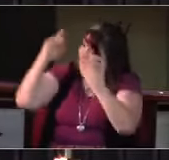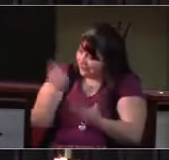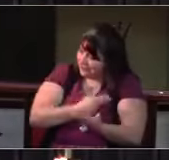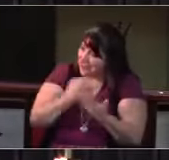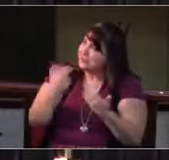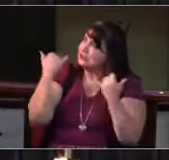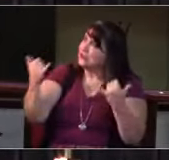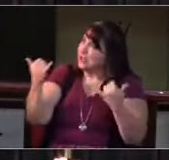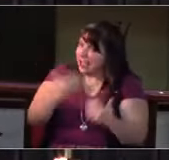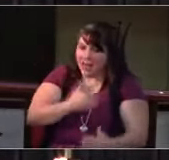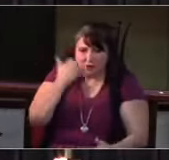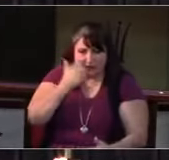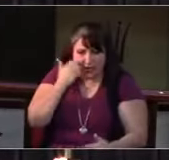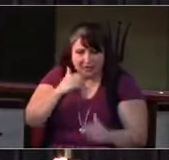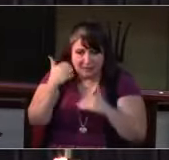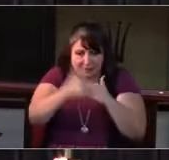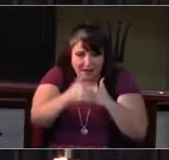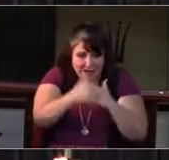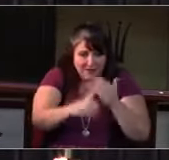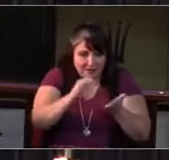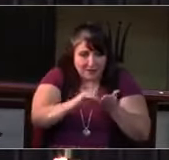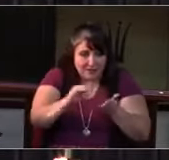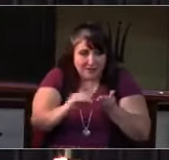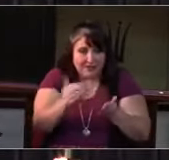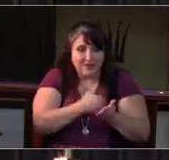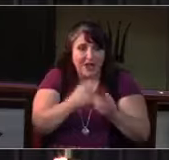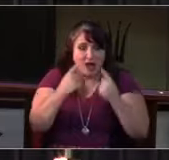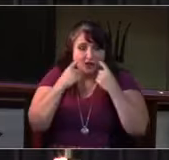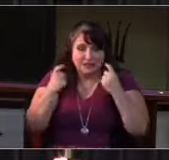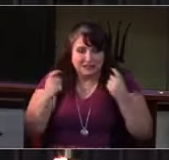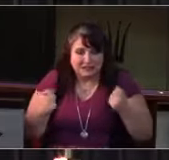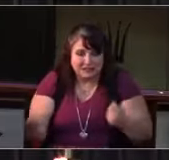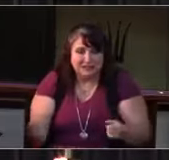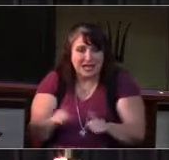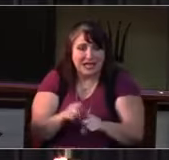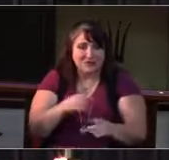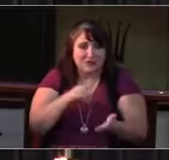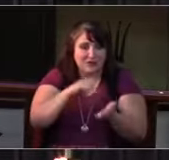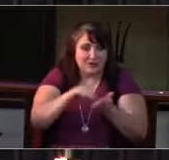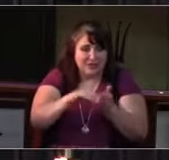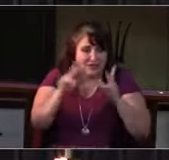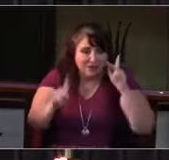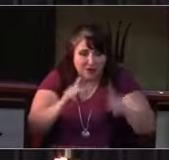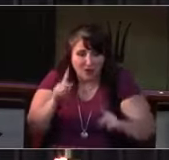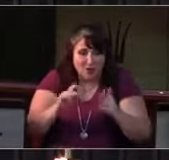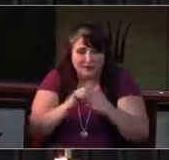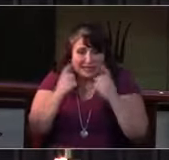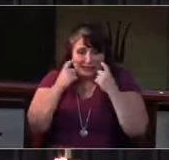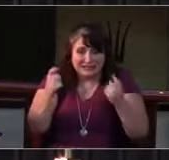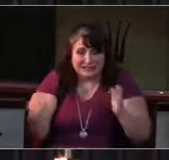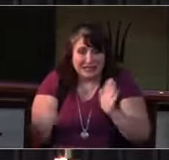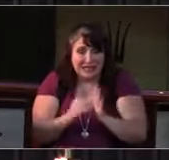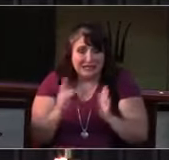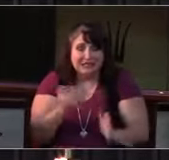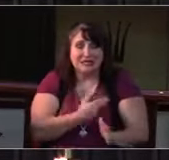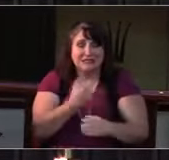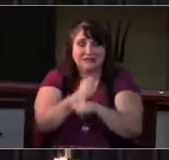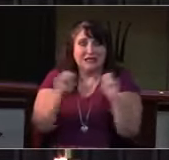and gave thanks, and gave it for all to drink, saying "This cup is the New Covenant in my blood, shed for you and for all people for the forgiveness of sin.